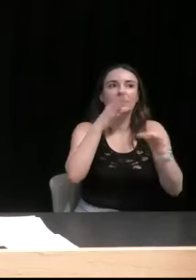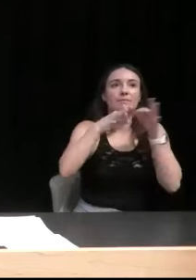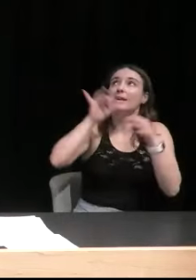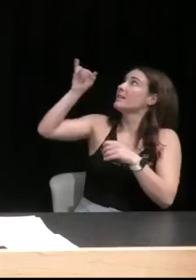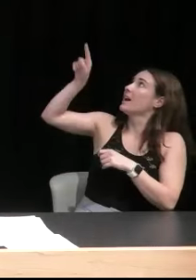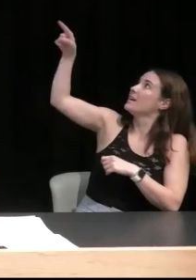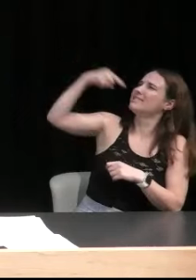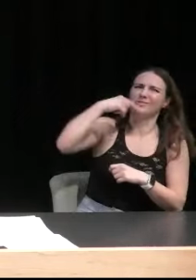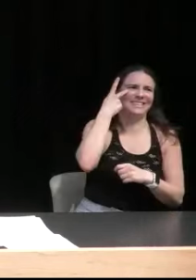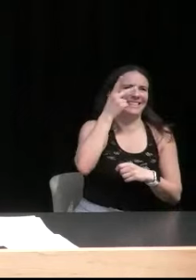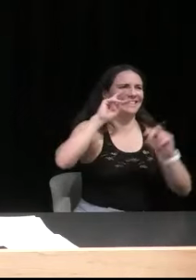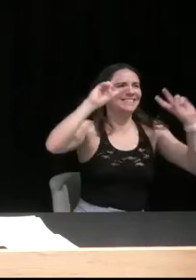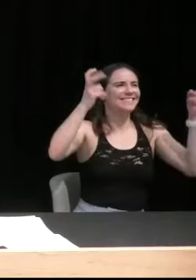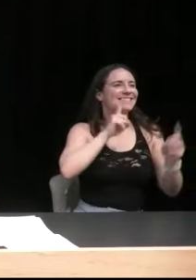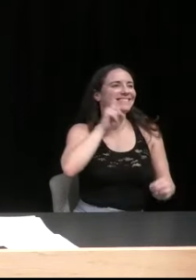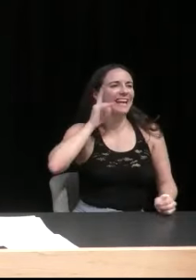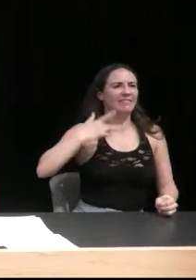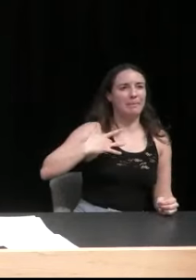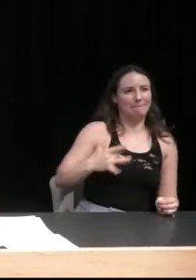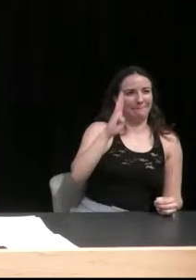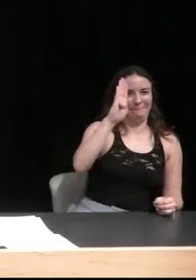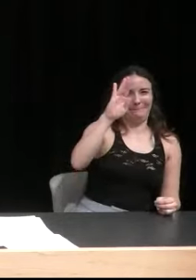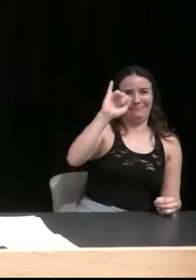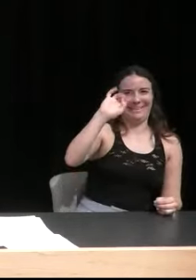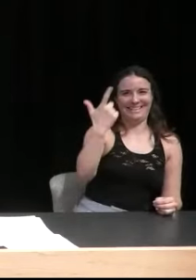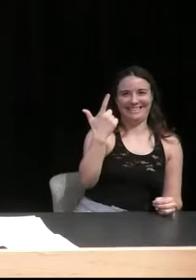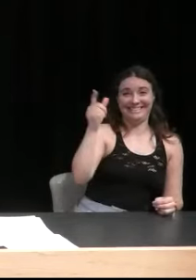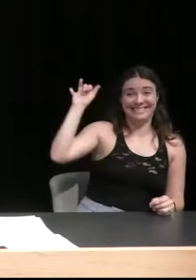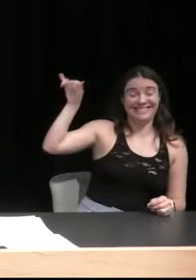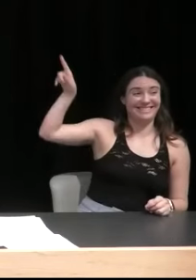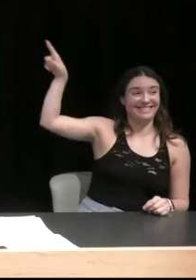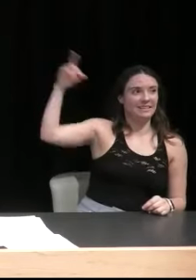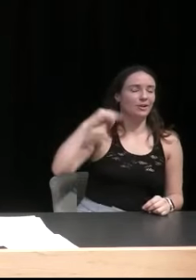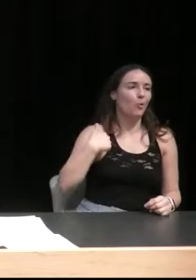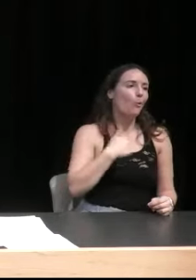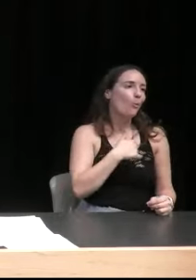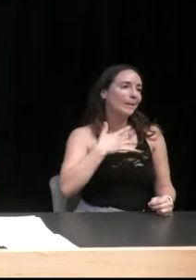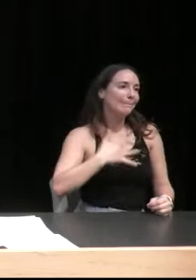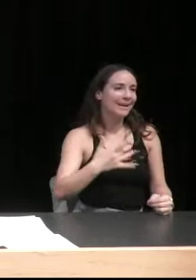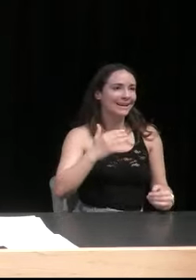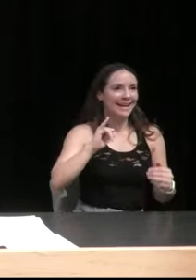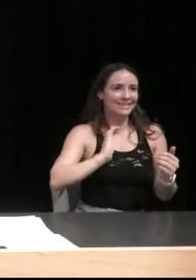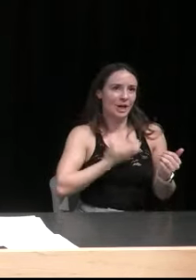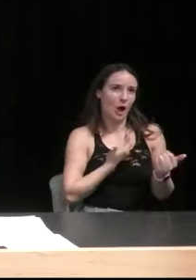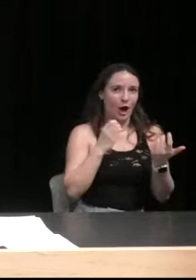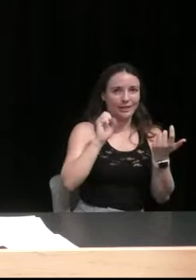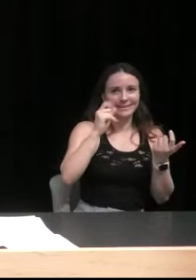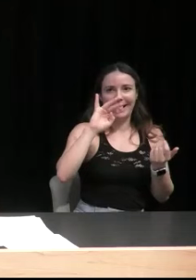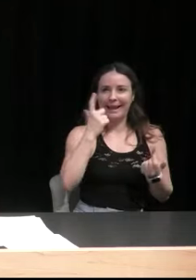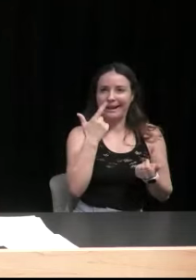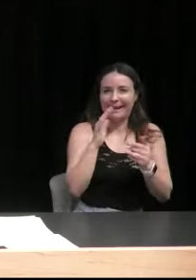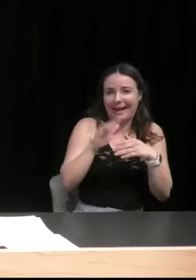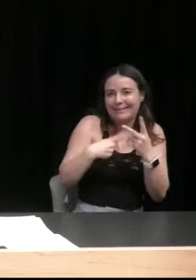really that's not um inappropriate you can just walk by the title of this slide is deaf Bing um